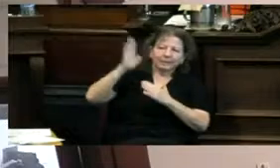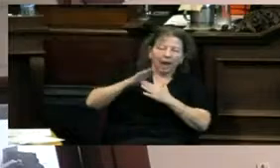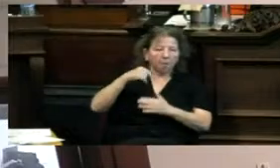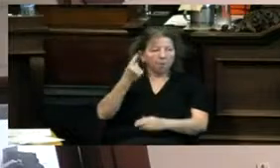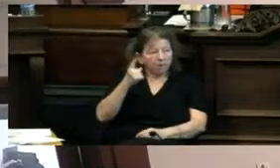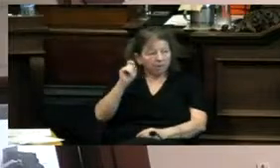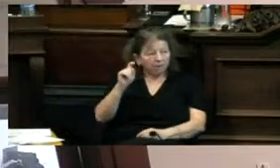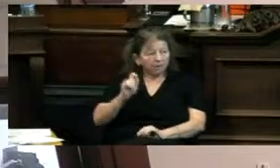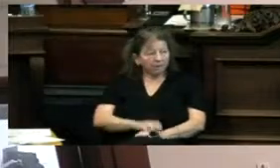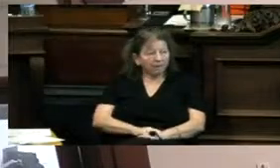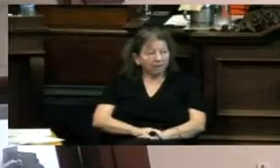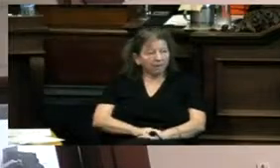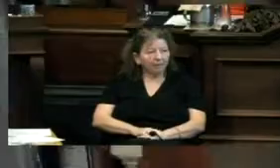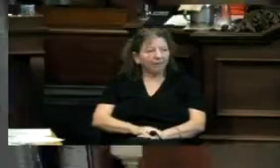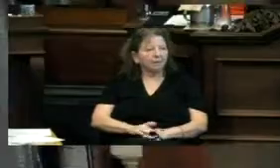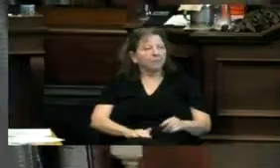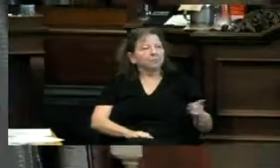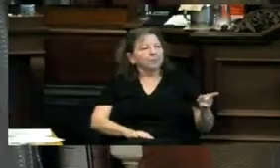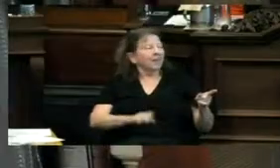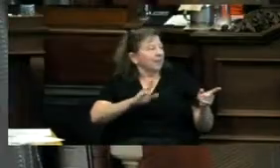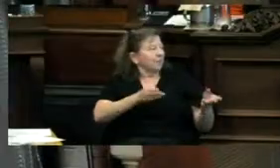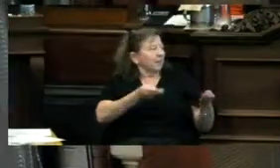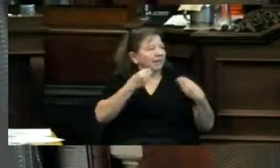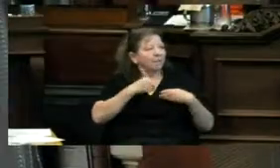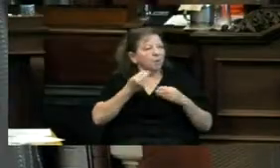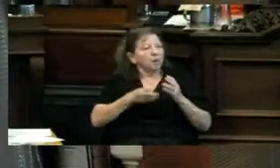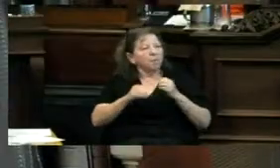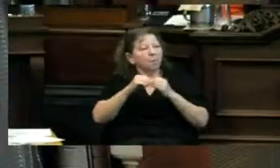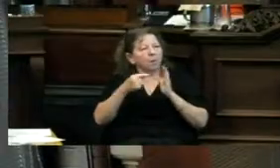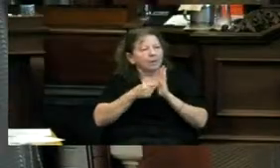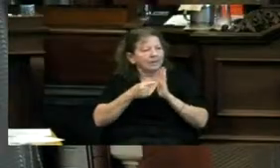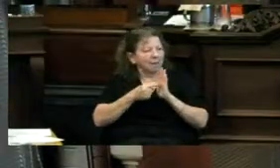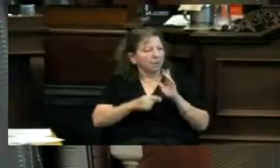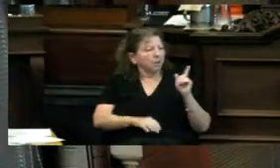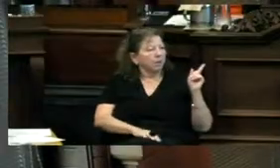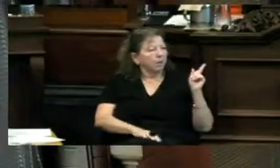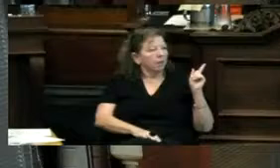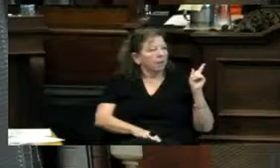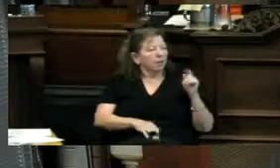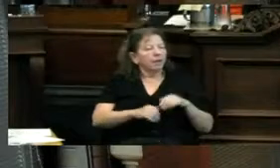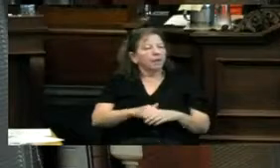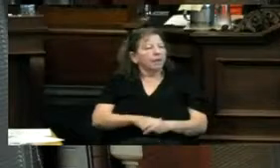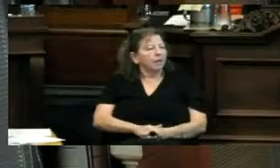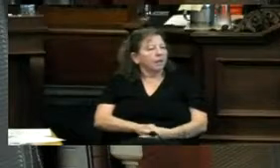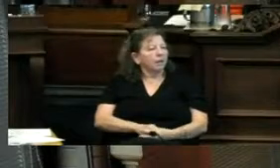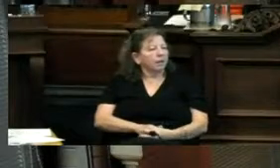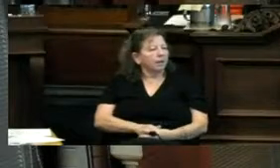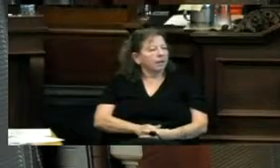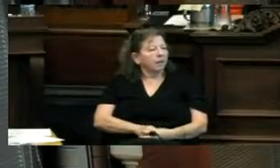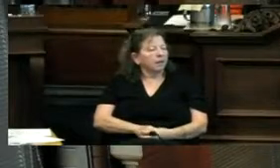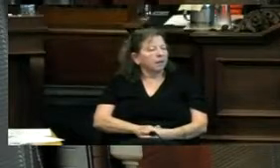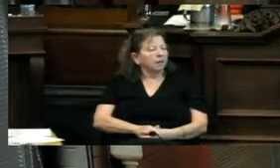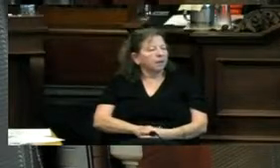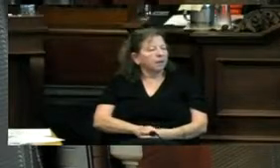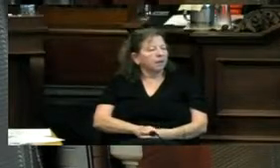whatever the maximum program of the software? You can put that in writing. Yeah, we can put